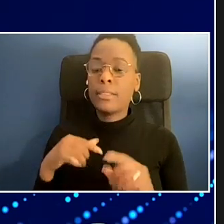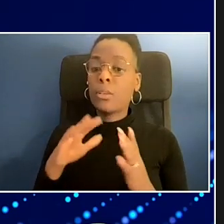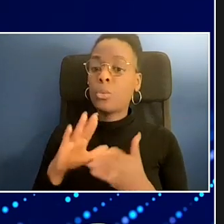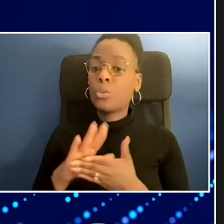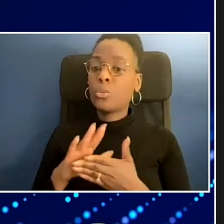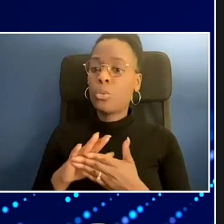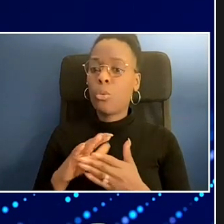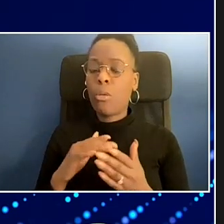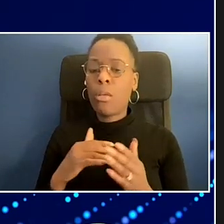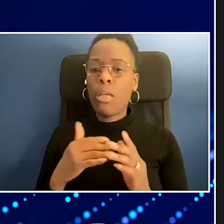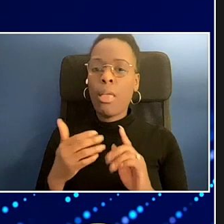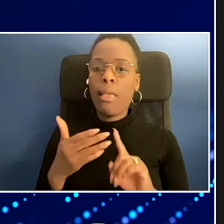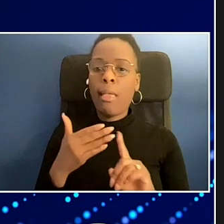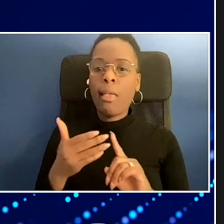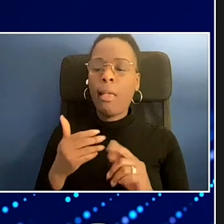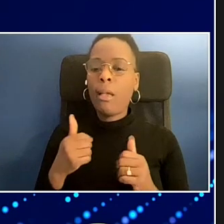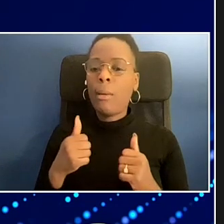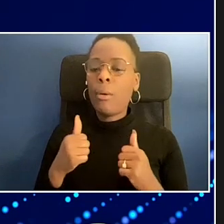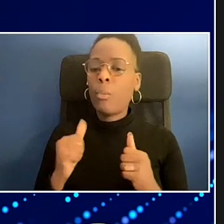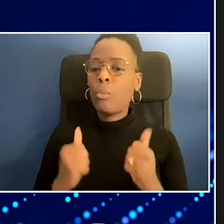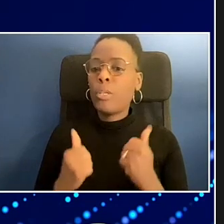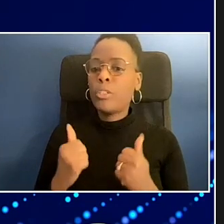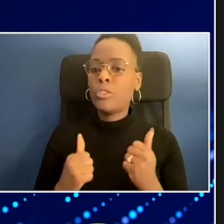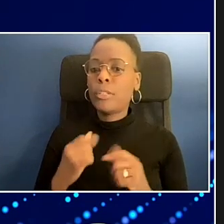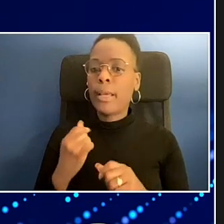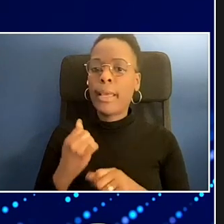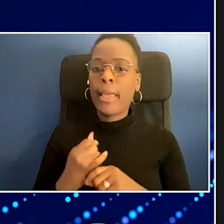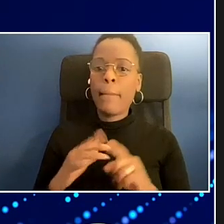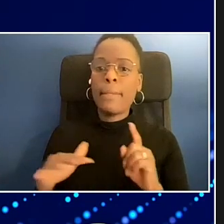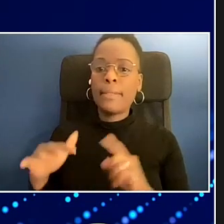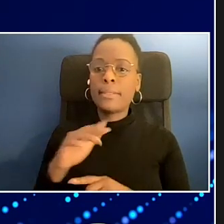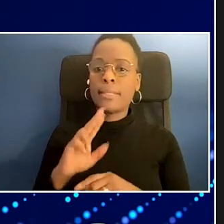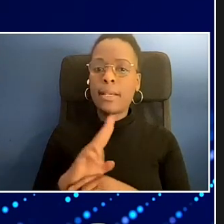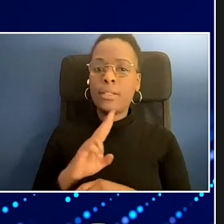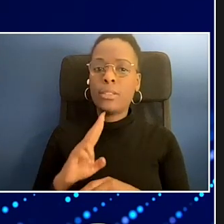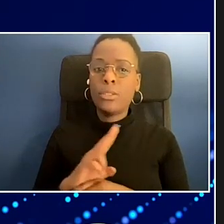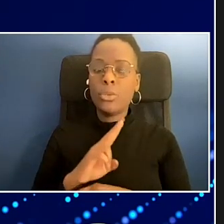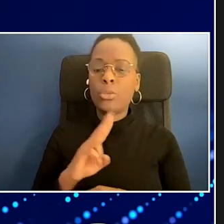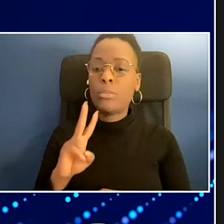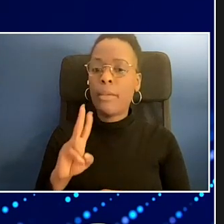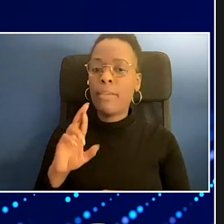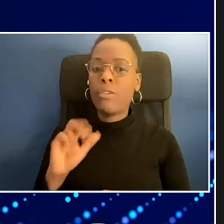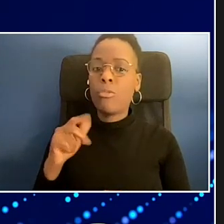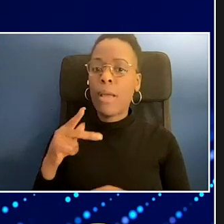campus I could use the VRAP benefits at, so I was not able to use the benefits and